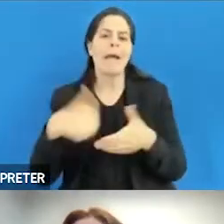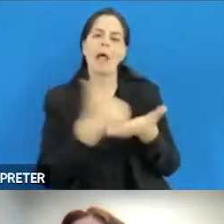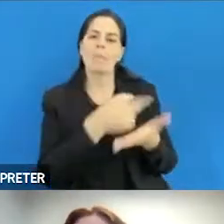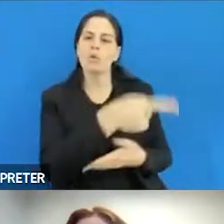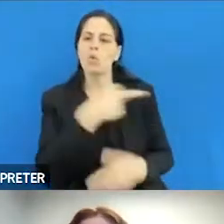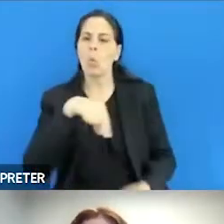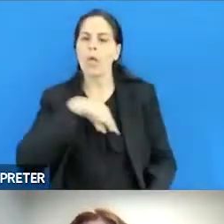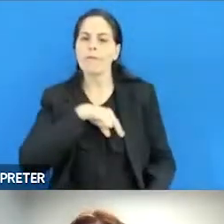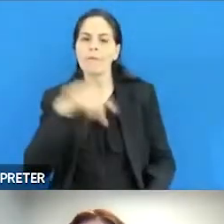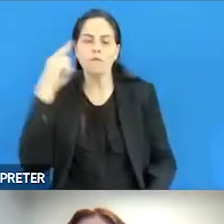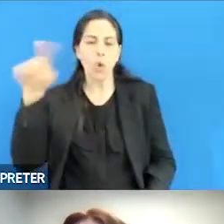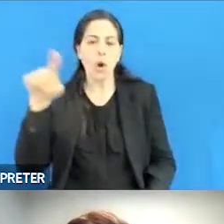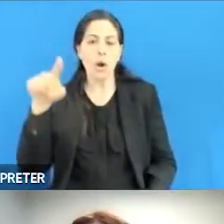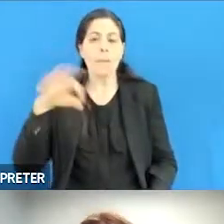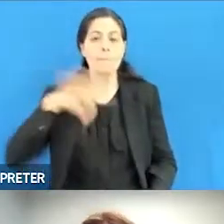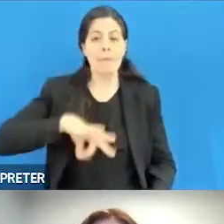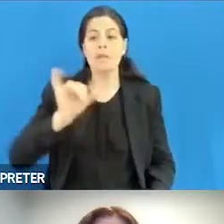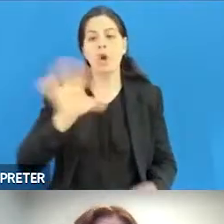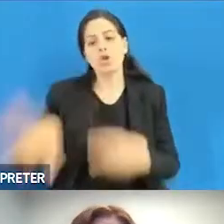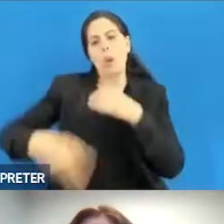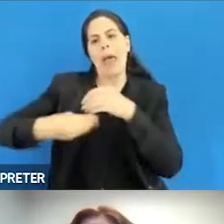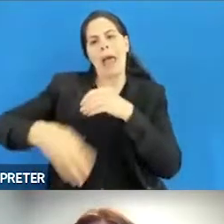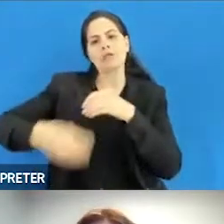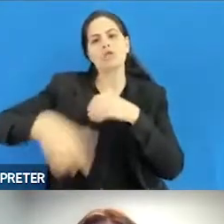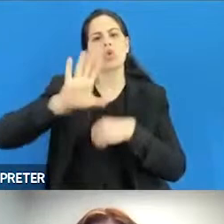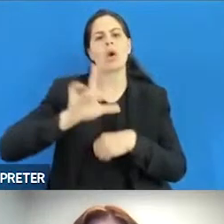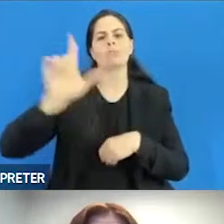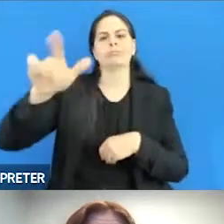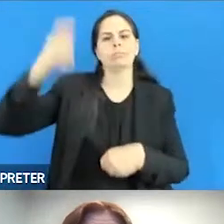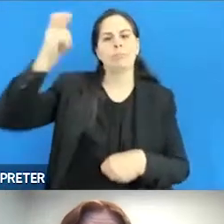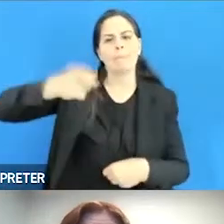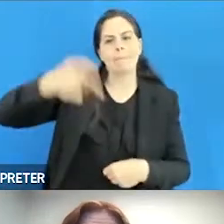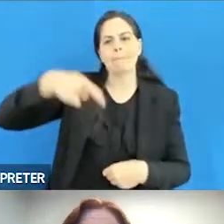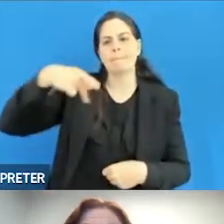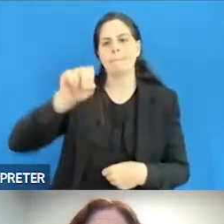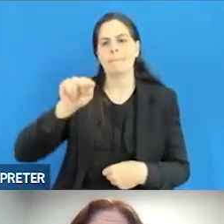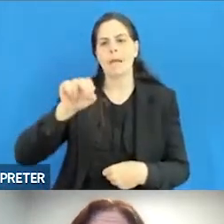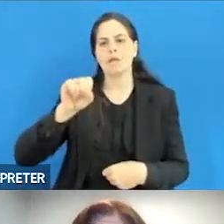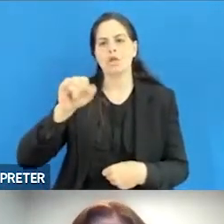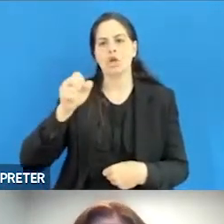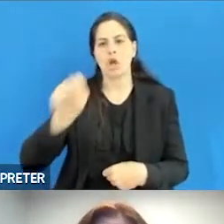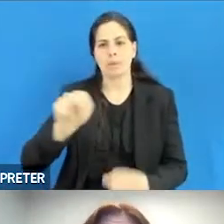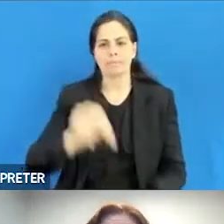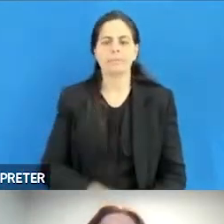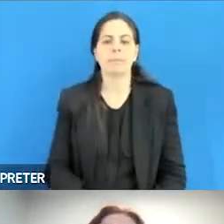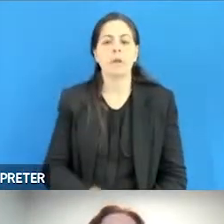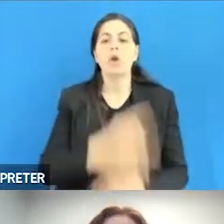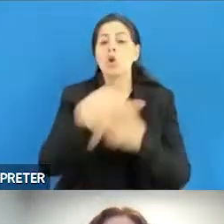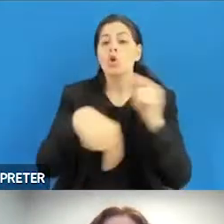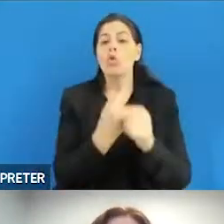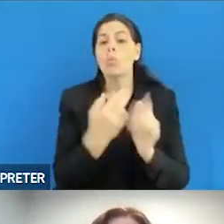and it can also help add to your pension, which is awesome. Global Rule One, as a SAG-AFTRA member,